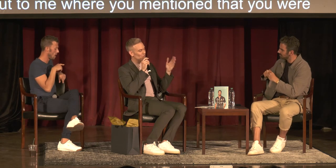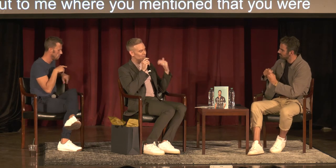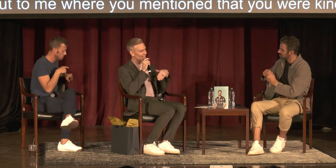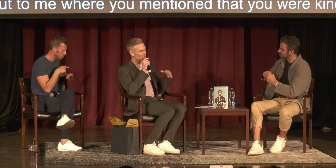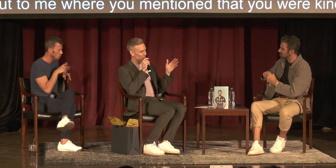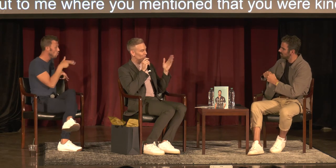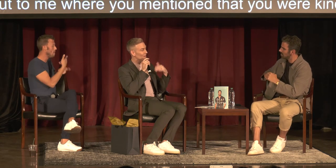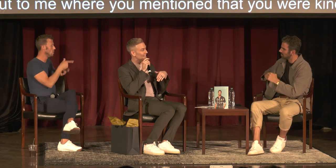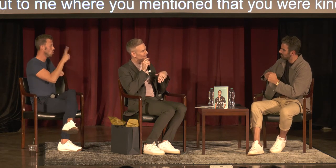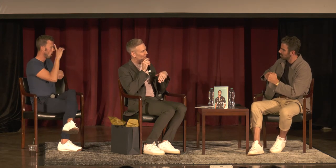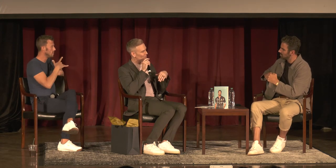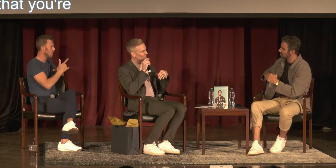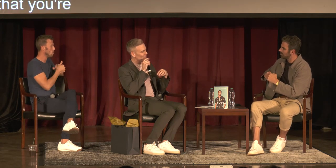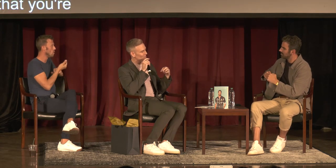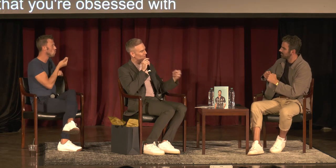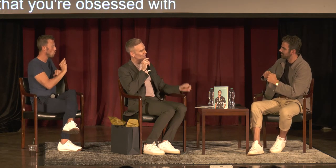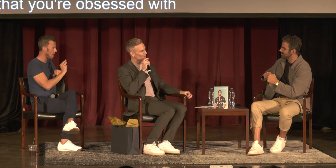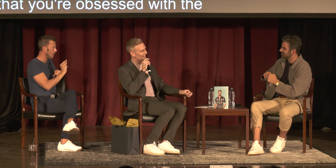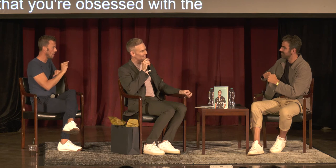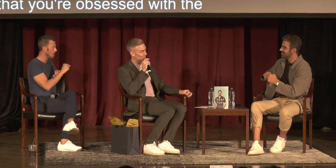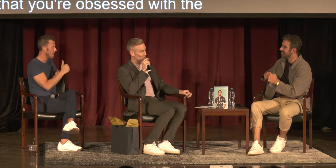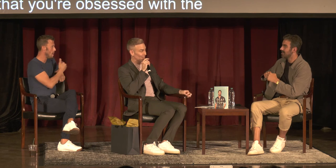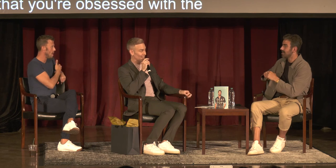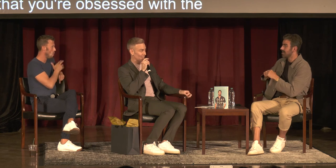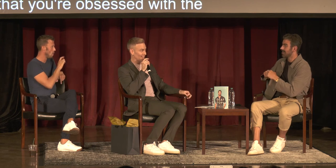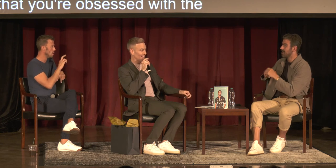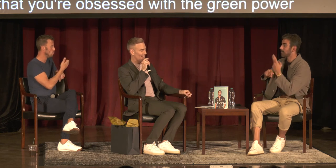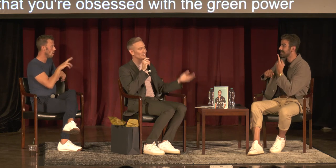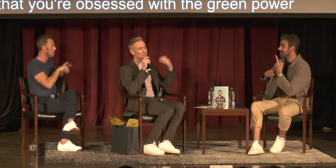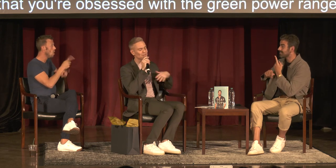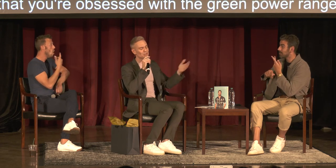you're obsessed with the Green Power Ranger, but then you realize it was really the excuse me.